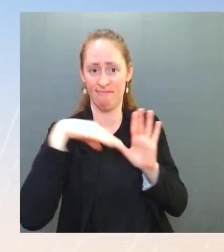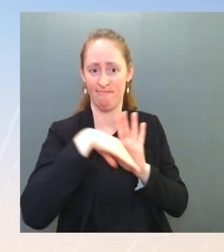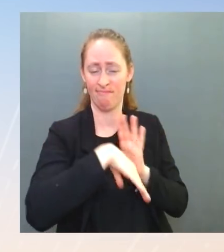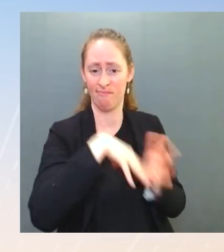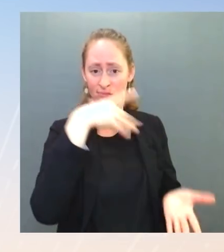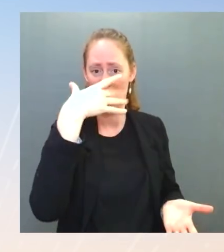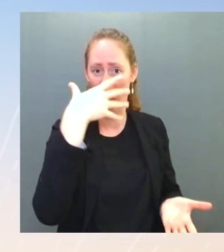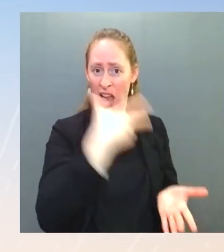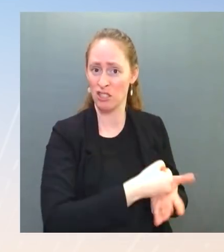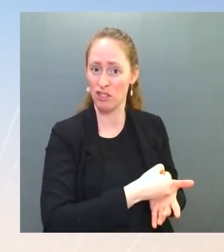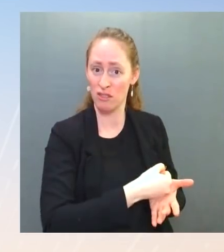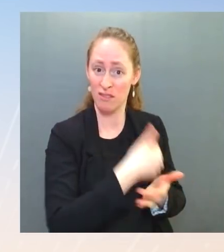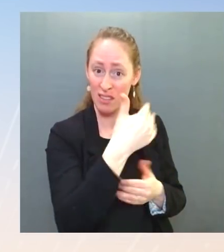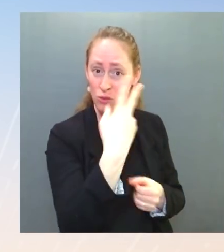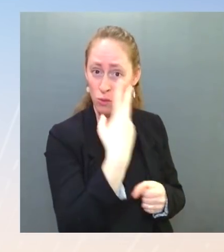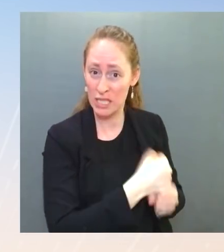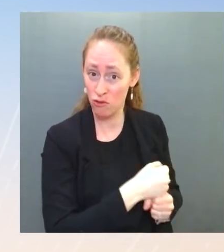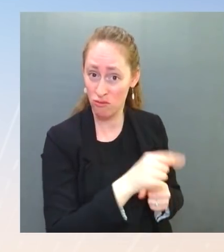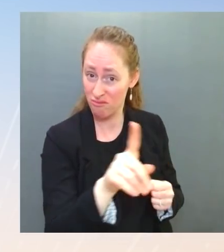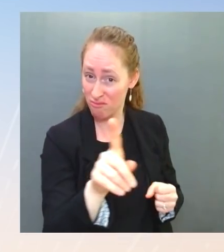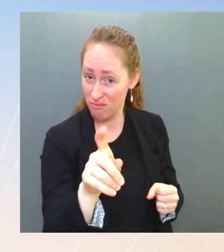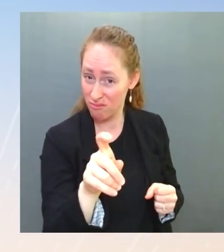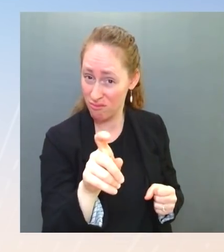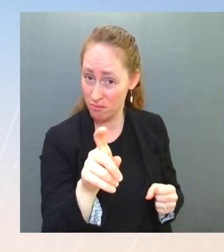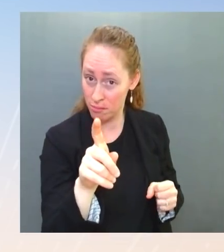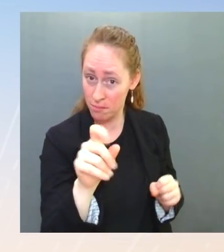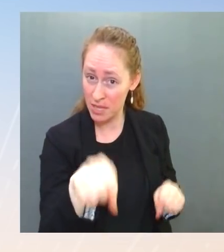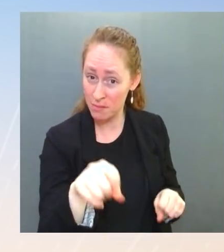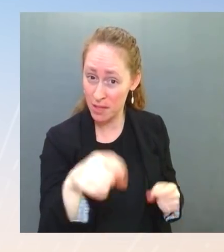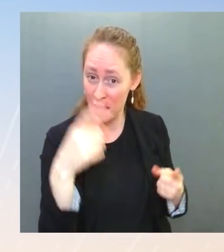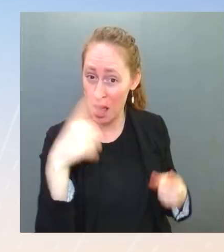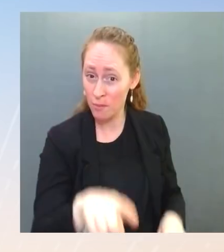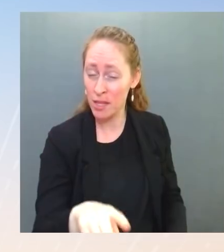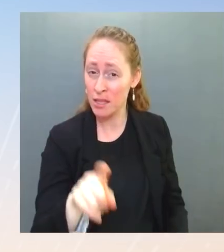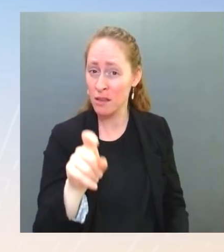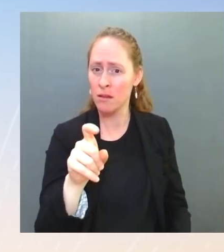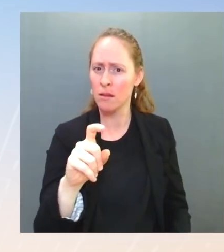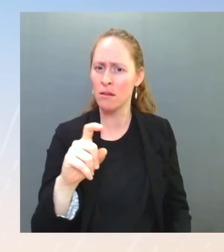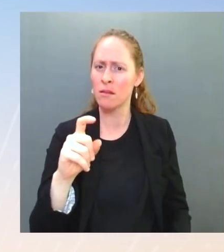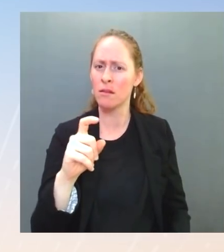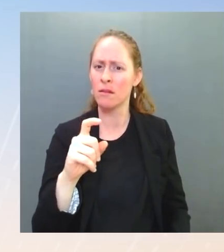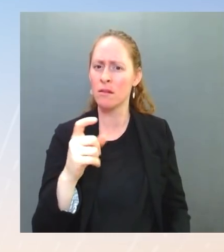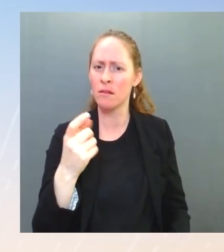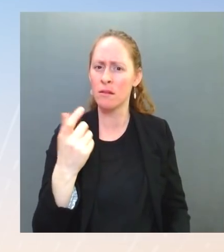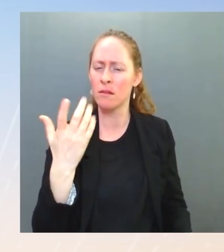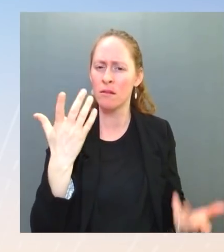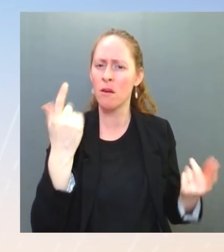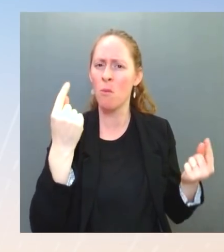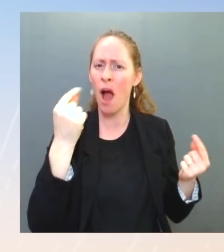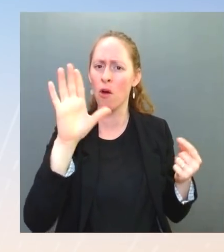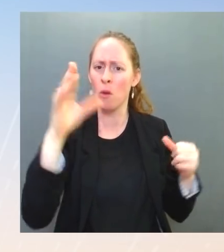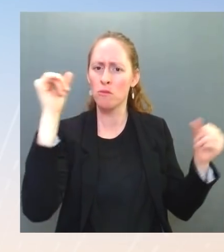strategic petroleum reserve release, adjusting immigration flows, and the federal government purchasing things more inexpensively?